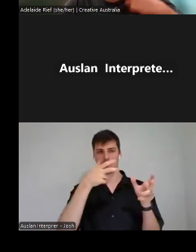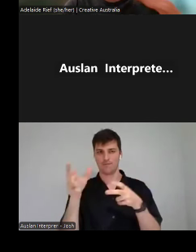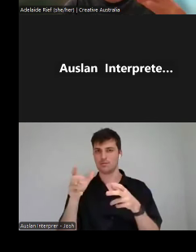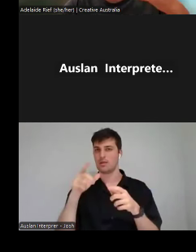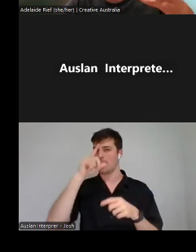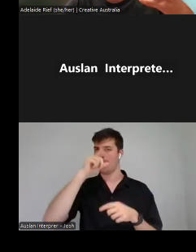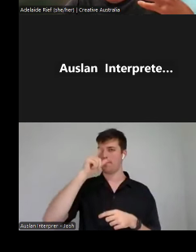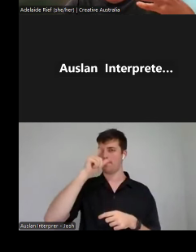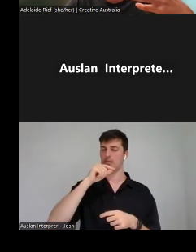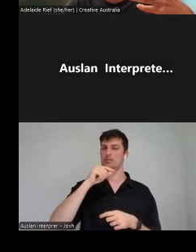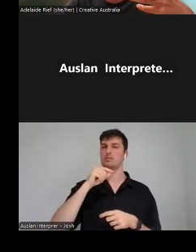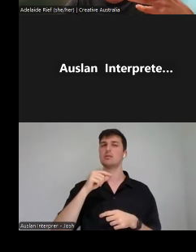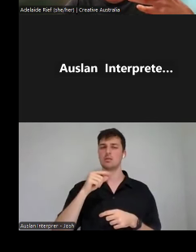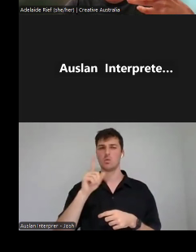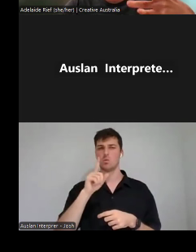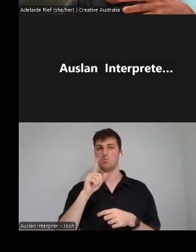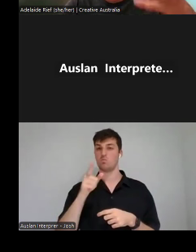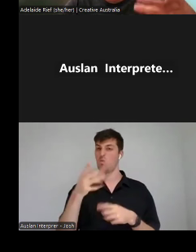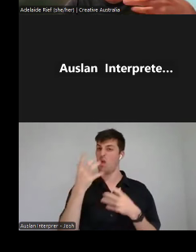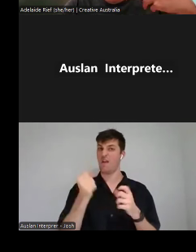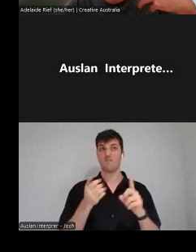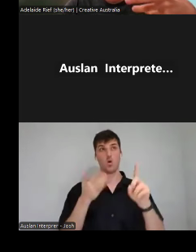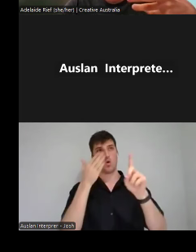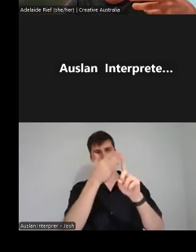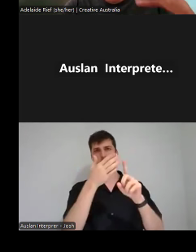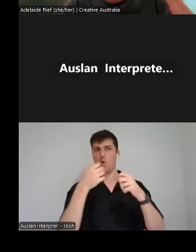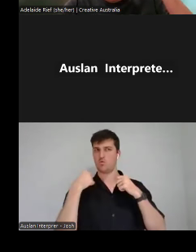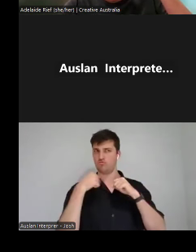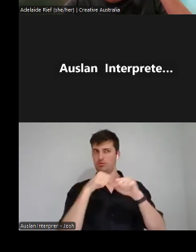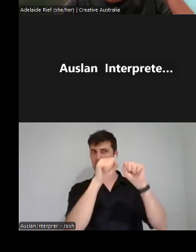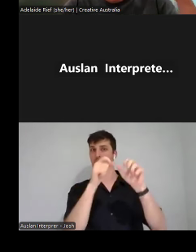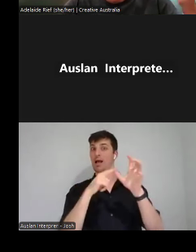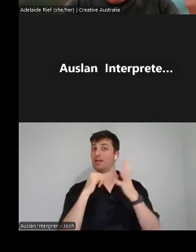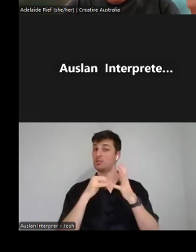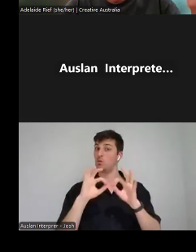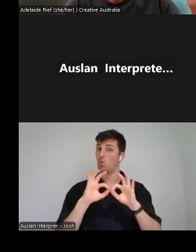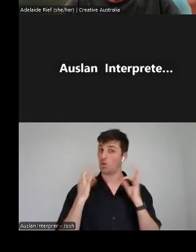"I've got this strategic goal as an organisation or we have this strategic goal as an organisation,